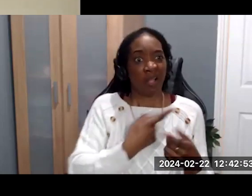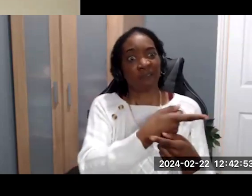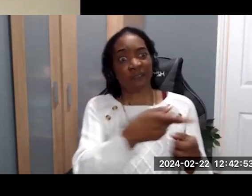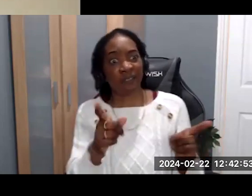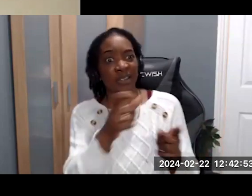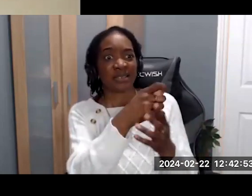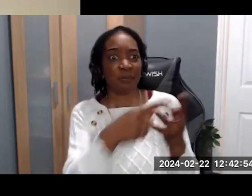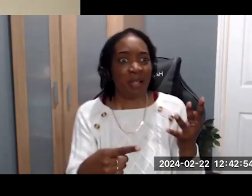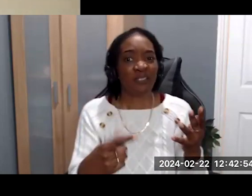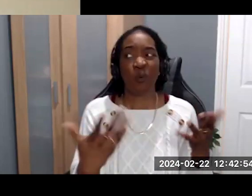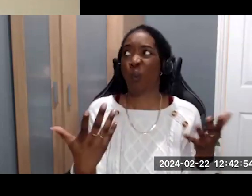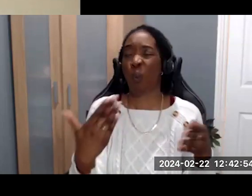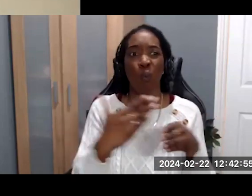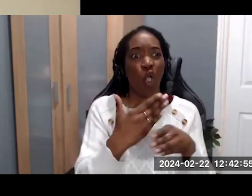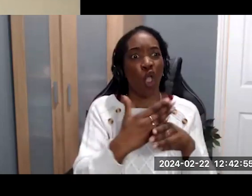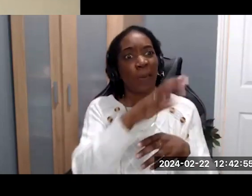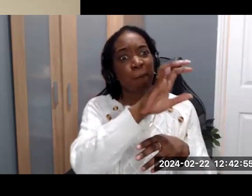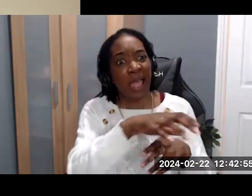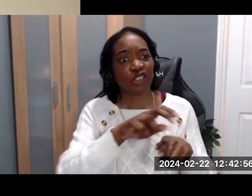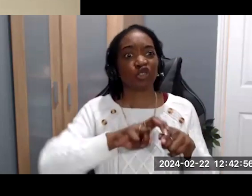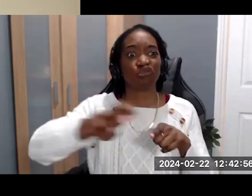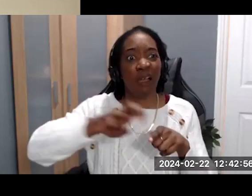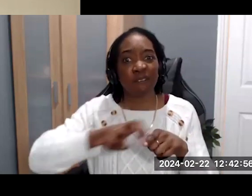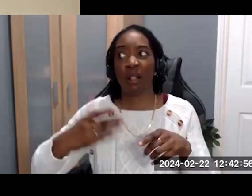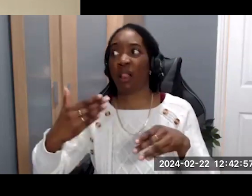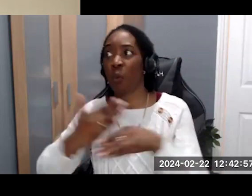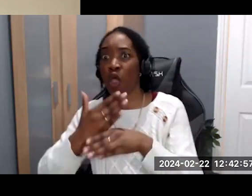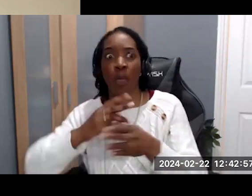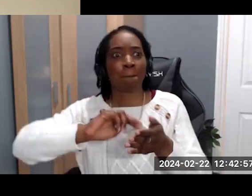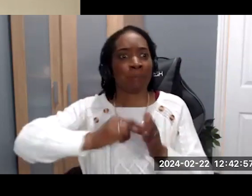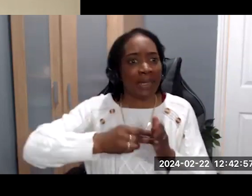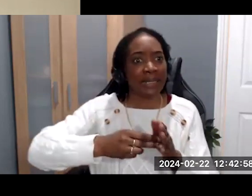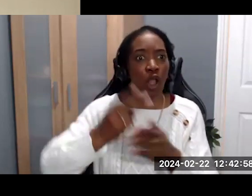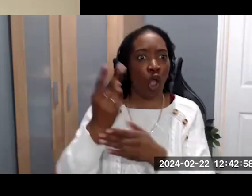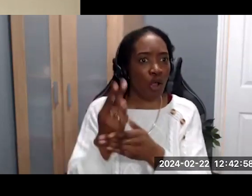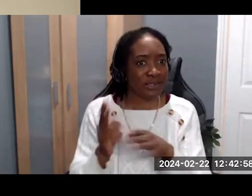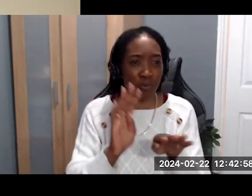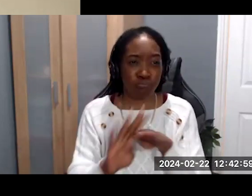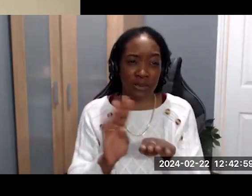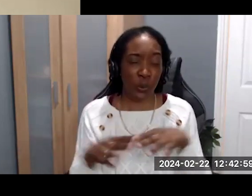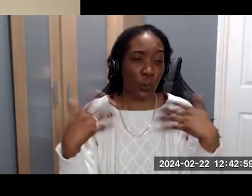working spaces methods planning work and artistic practices it has been an opportunity for me to